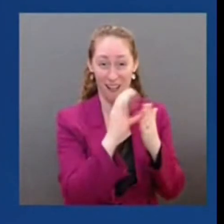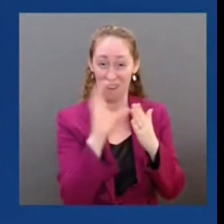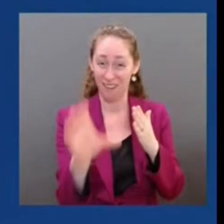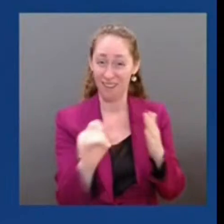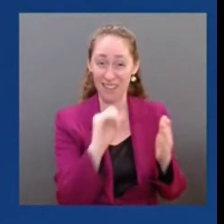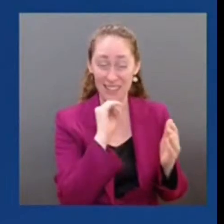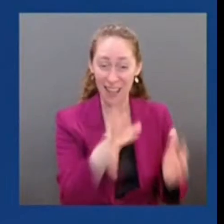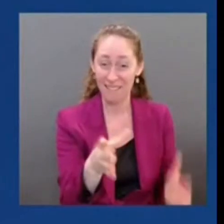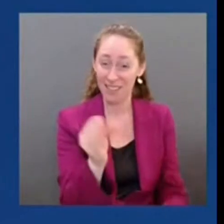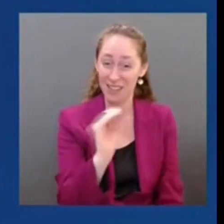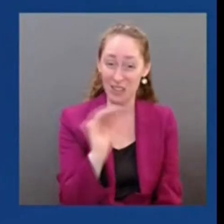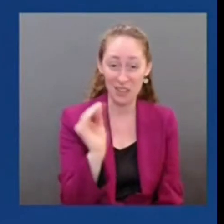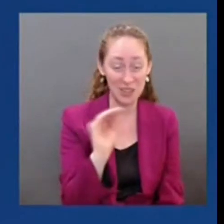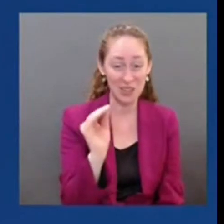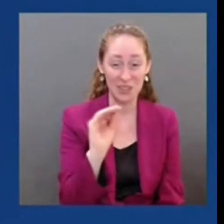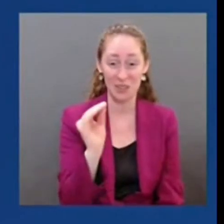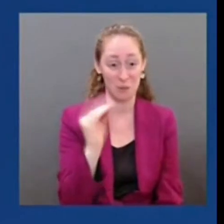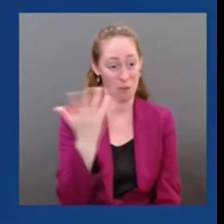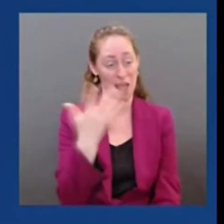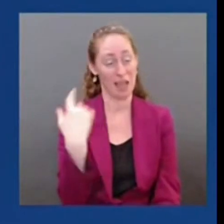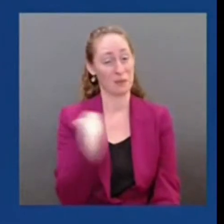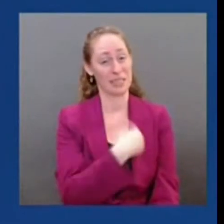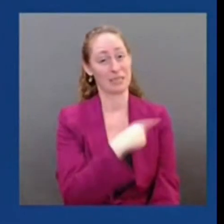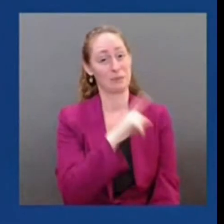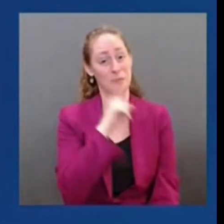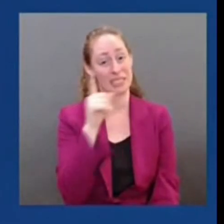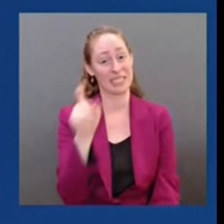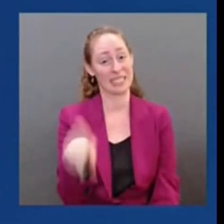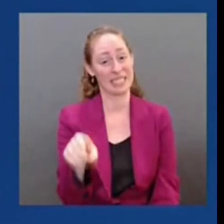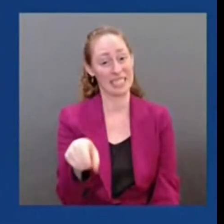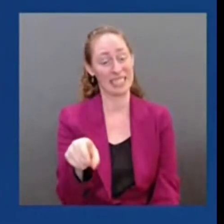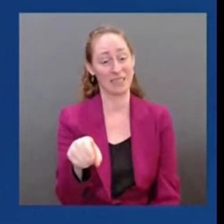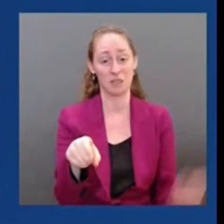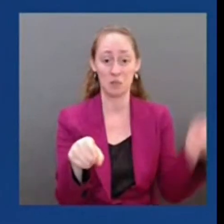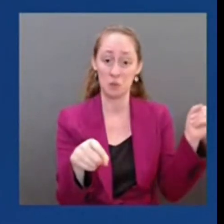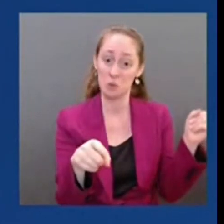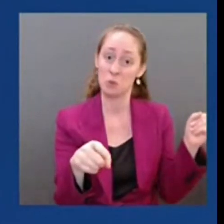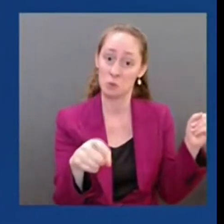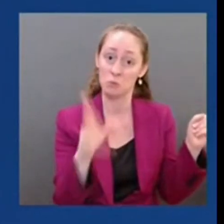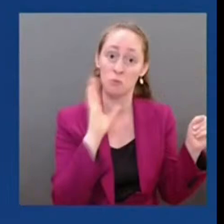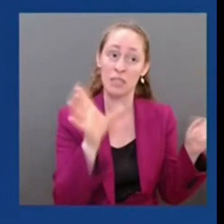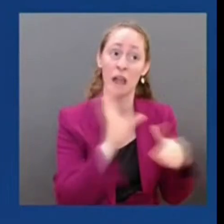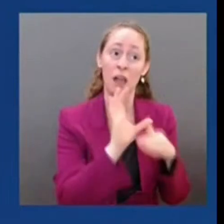NOT TO FUND APPROPRIATELY WITH E RESOURCES WE LIVE TO